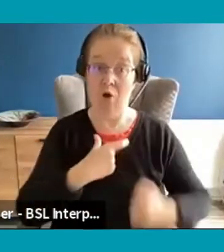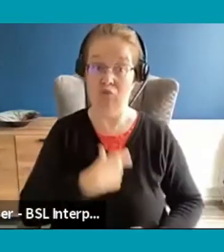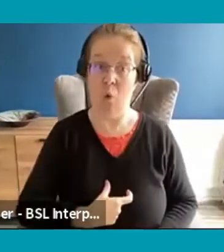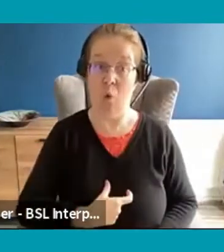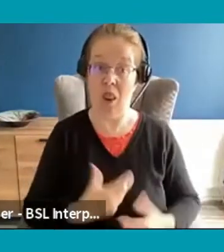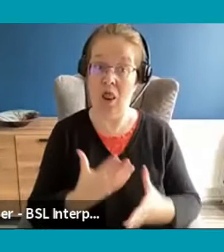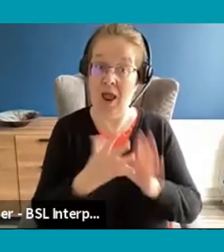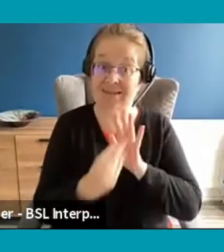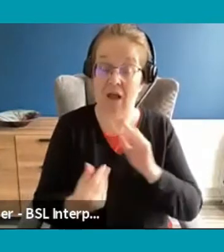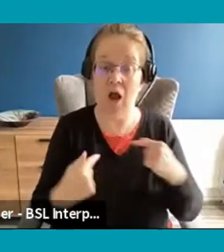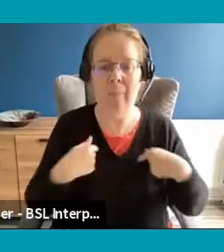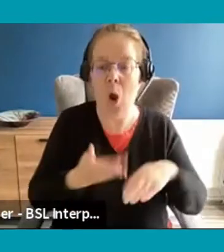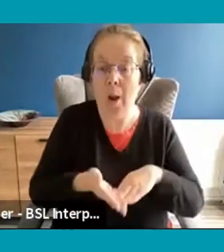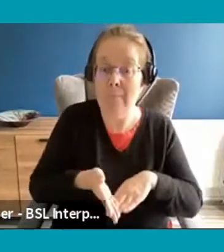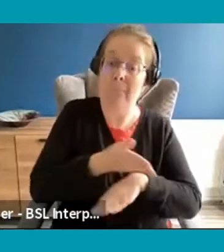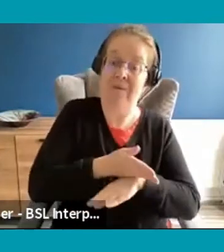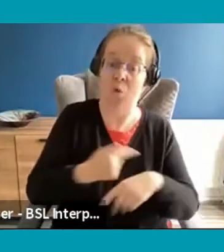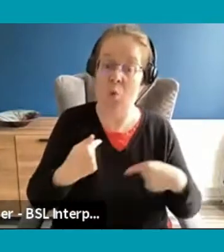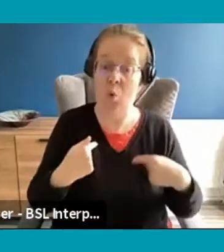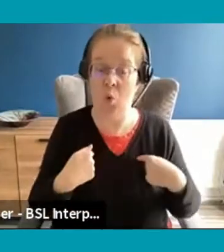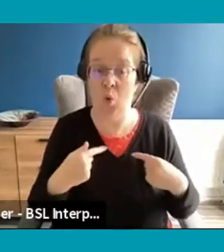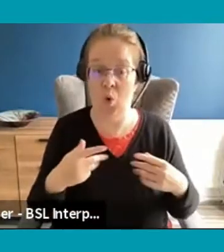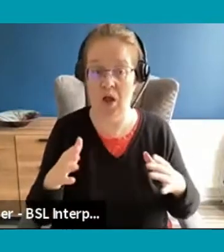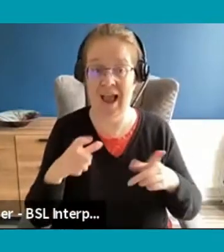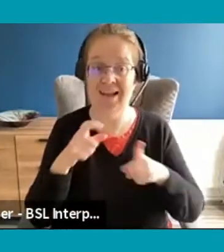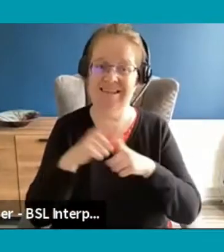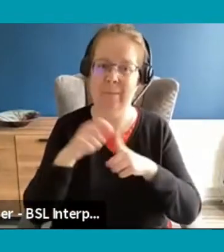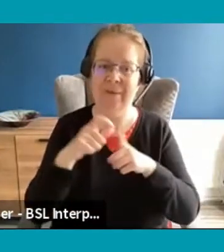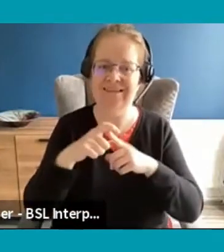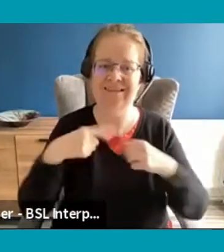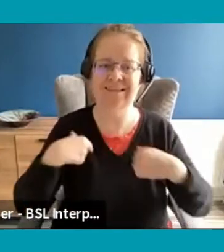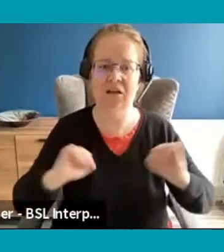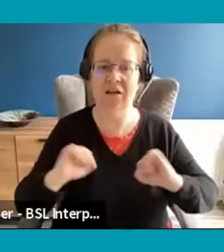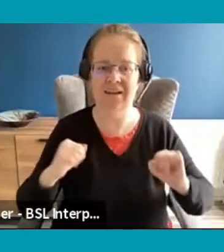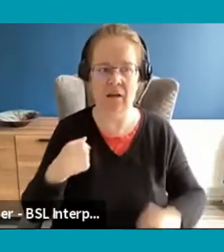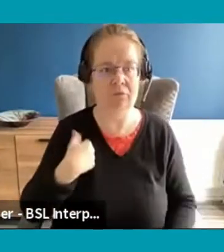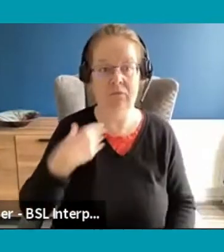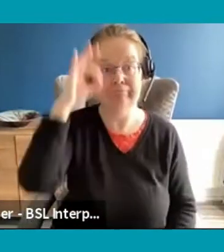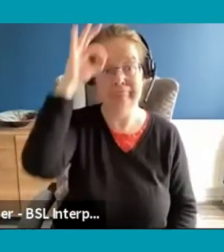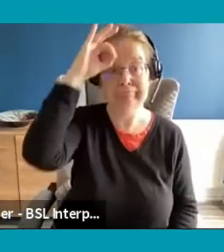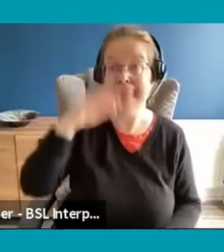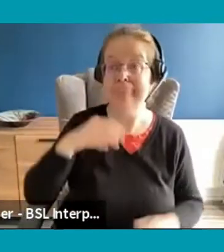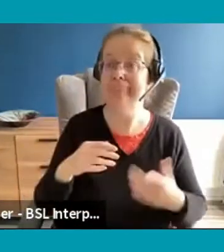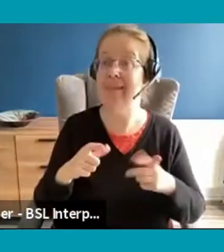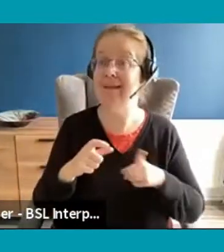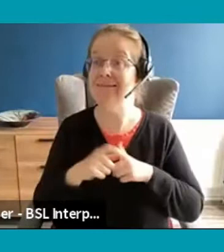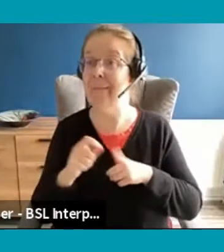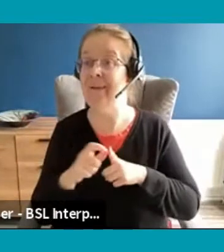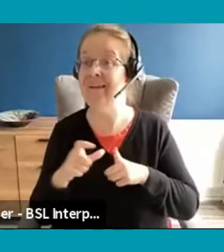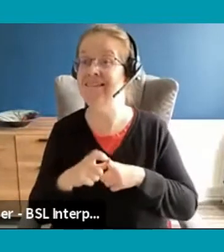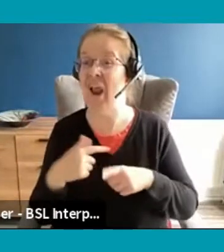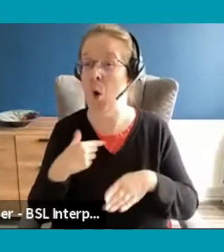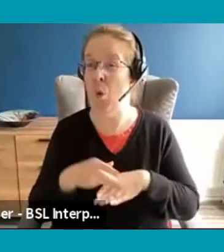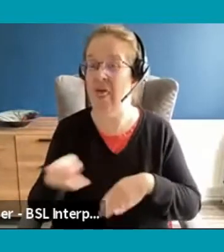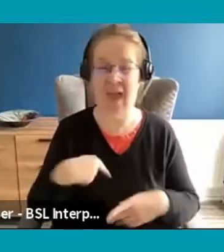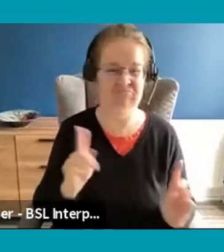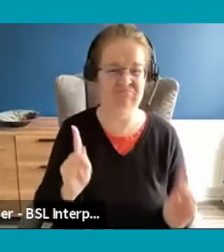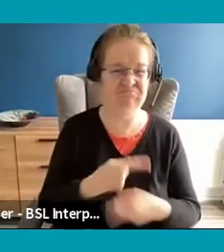Before I worked at DPD I wouldn't have known that there was a role. For me and that didn't involve